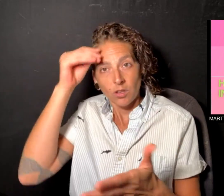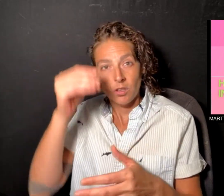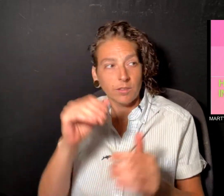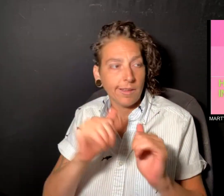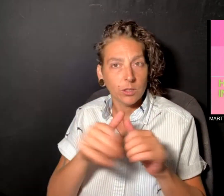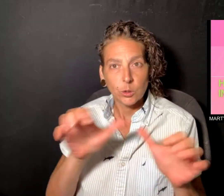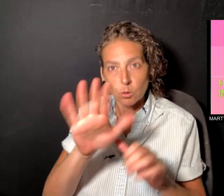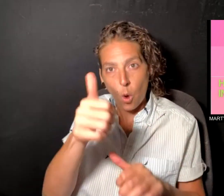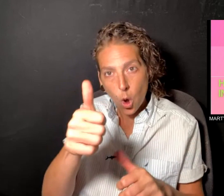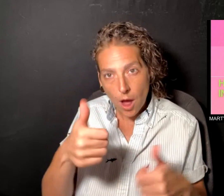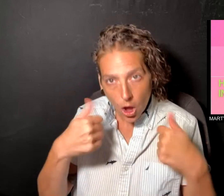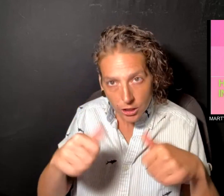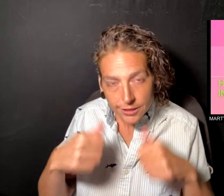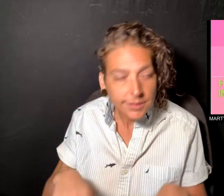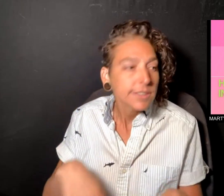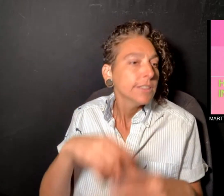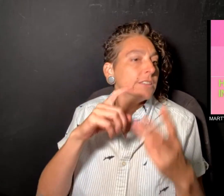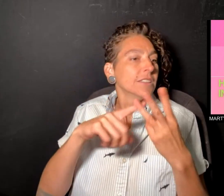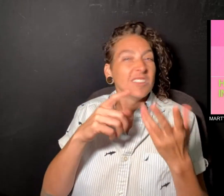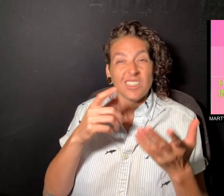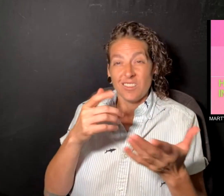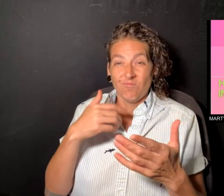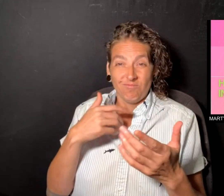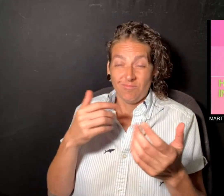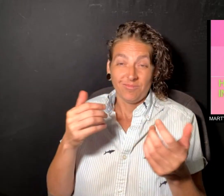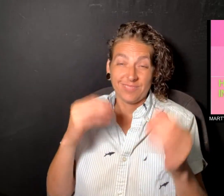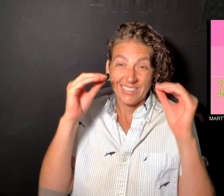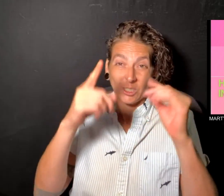You'll learn how to do your own auditions. I'll teach you everything I know.